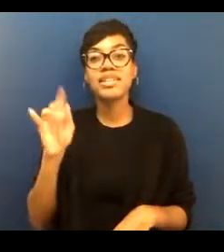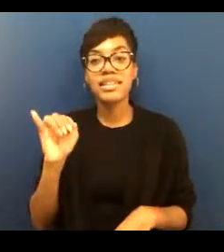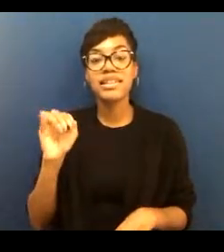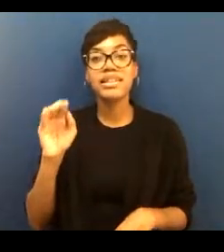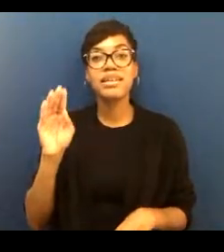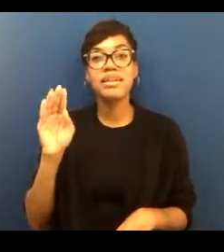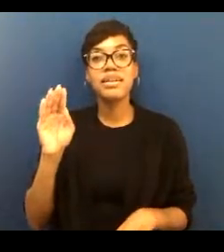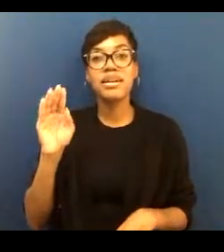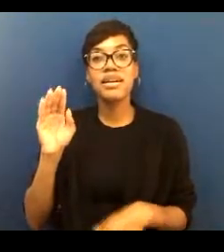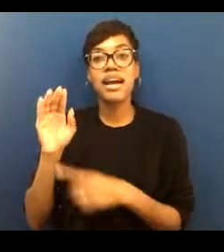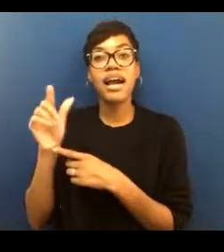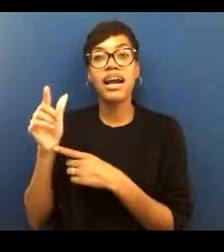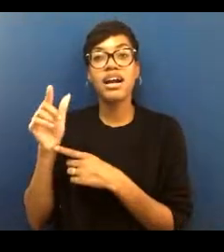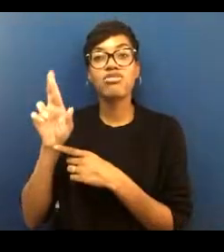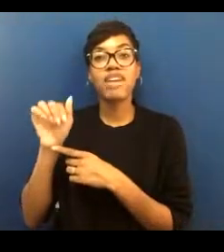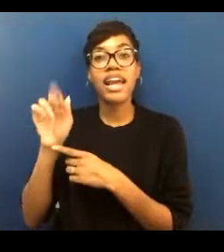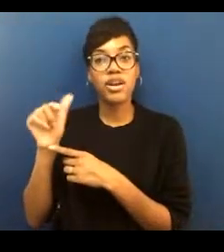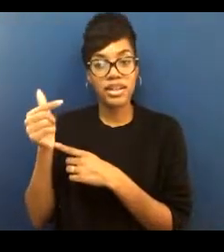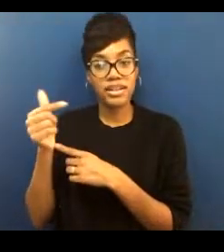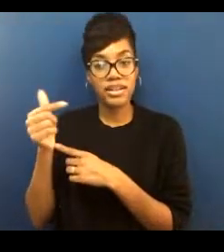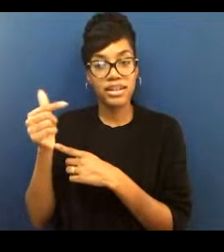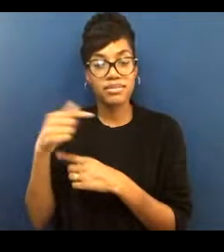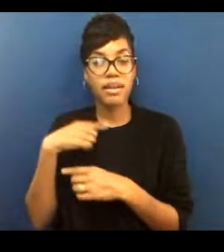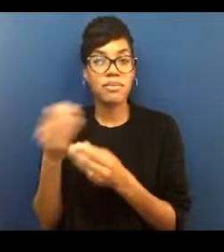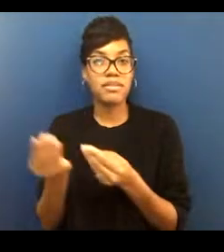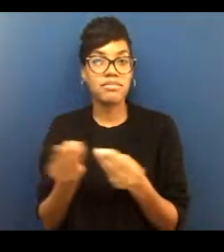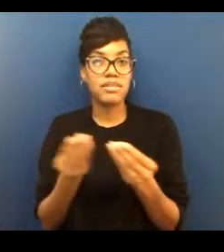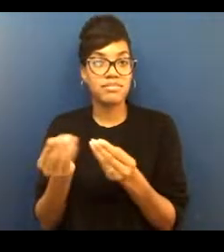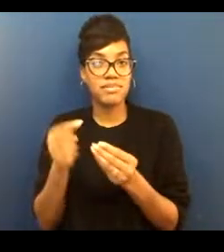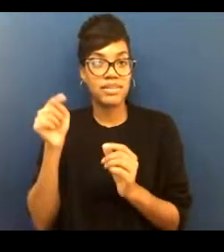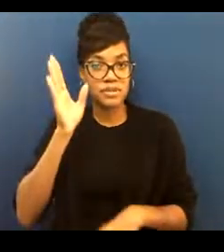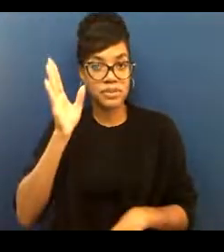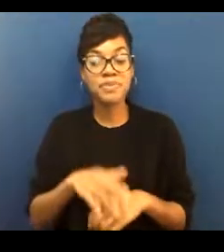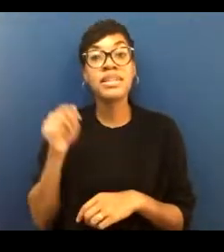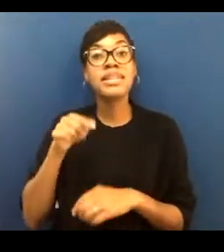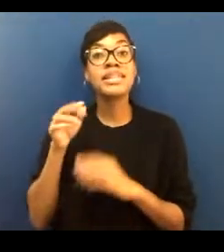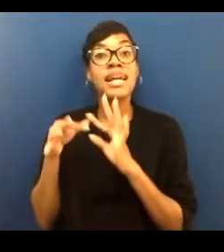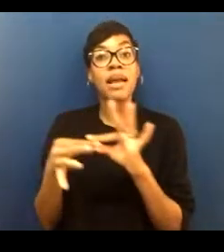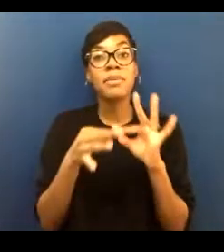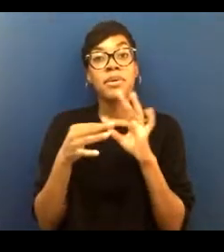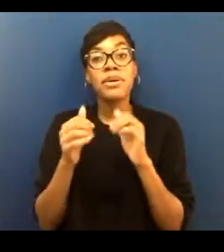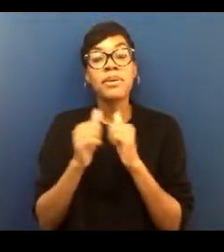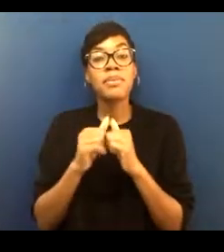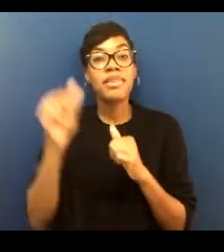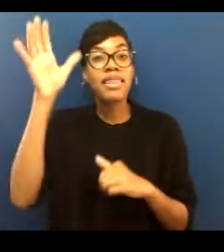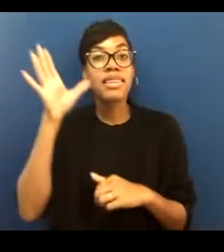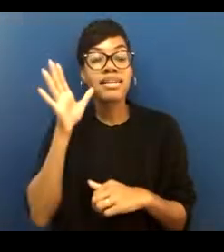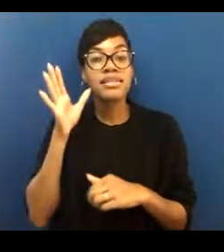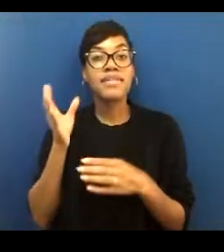This series is a collaborative effort by NOAA Fisheries Alaska Fisheries Science Center where I work. NOAA's Office of Education,